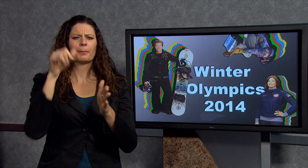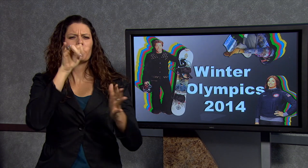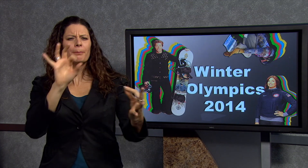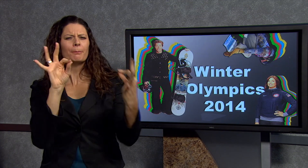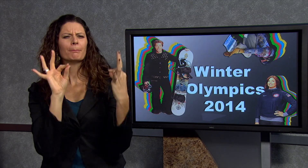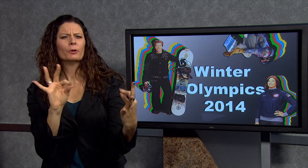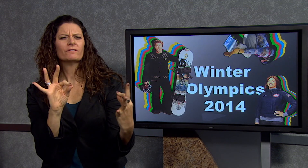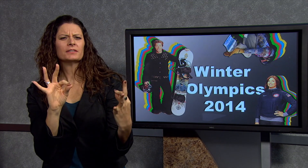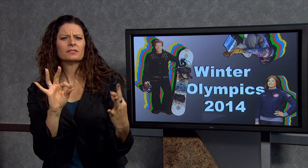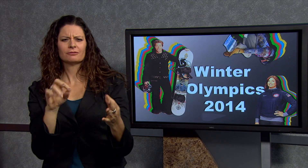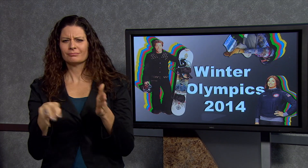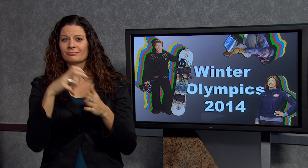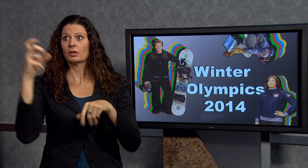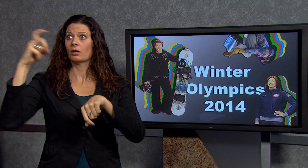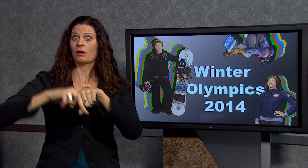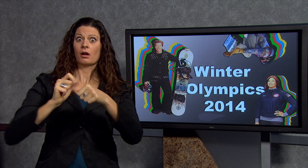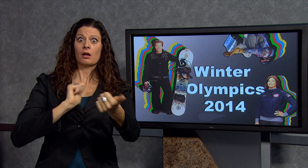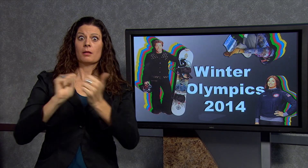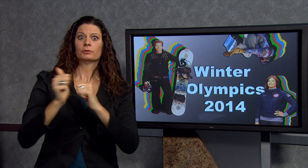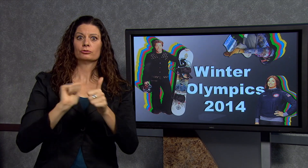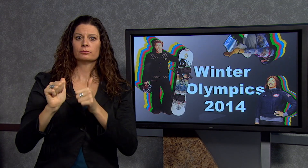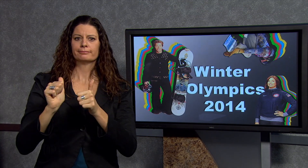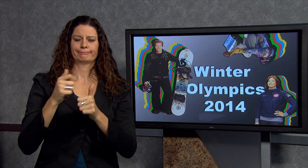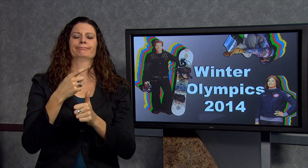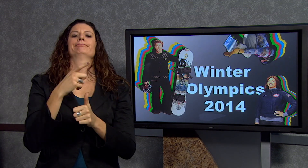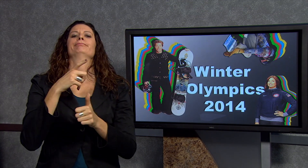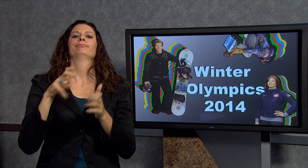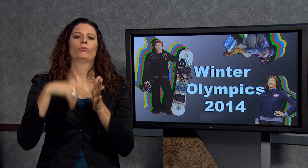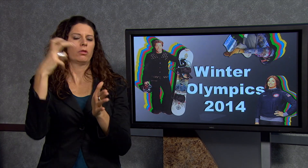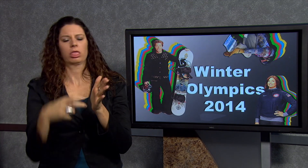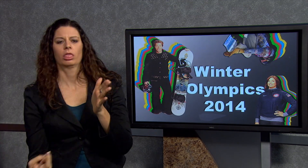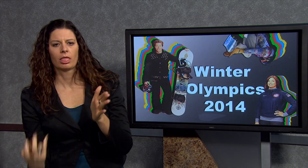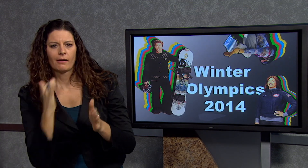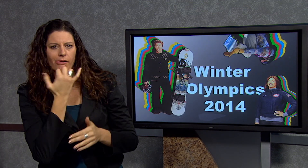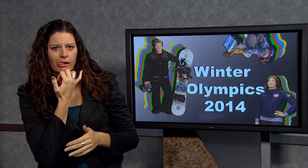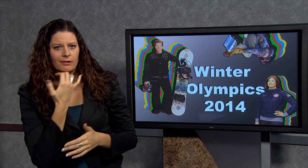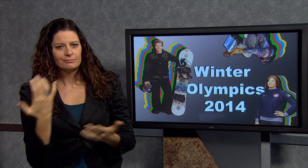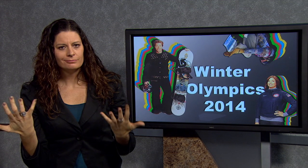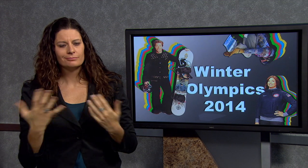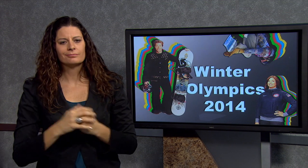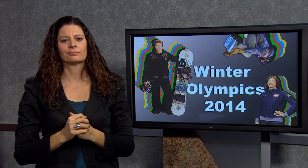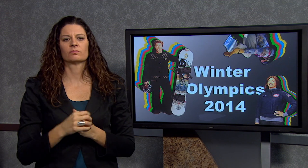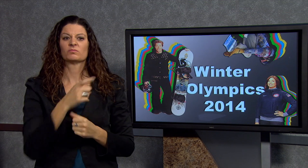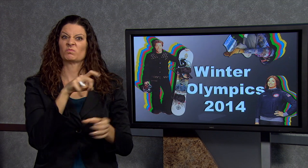EARLIER THIS WEEK HE BACKED OUT OF THE SLOPESTYLE EVENT IN ORDER TO FOCUS ON THE HALF PIPE.